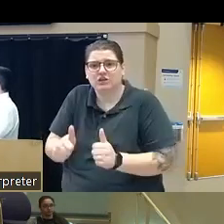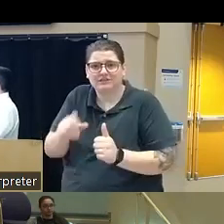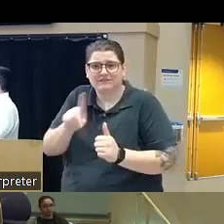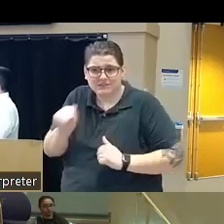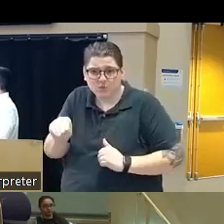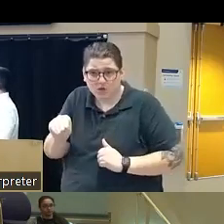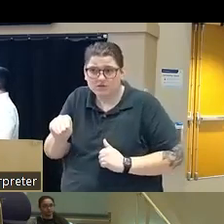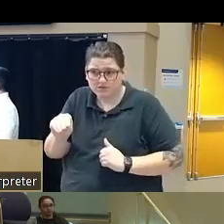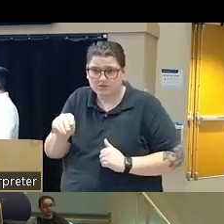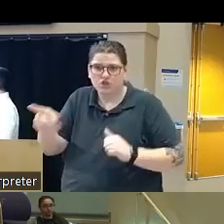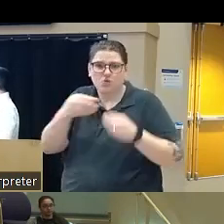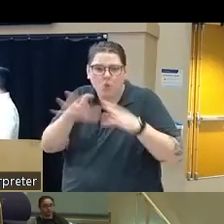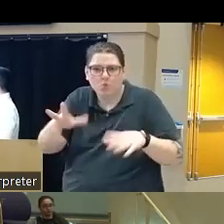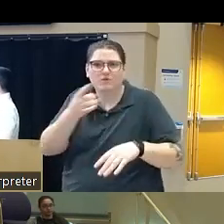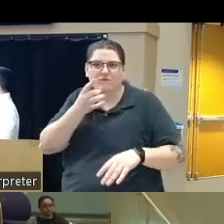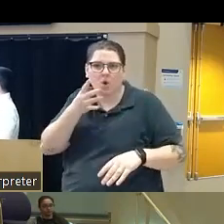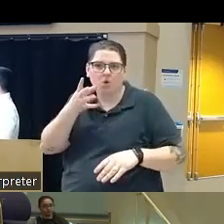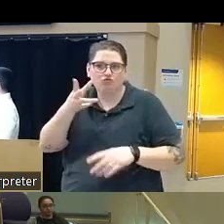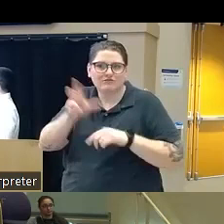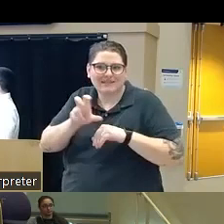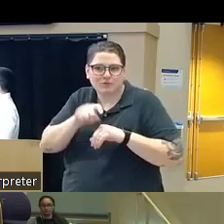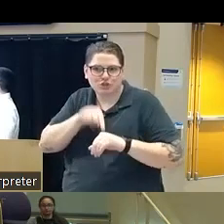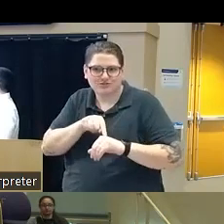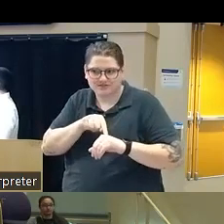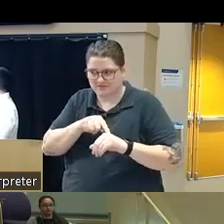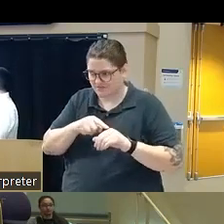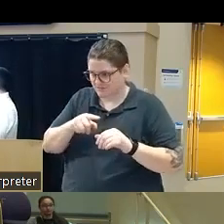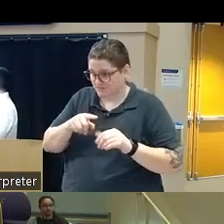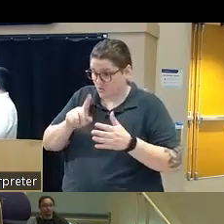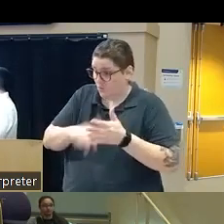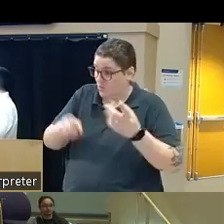lose your photoreceptors and one of the things that happens people get a lot of hallucinations